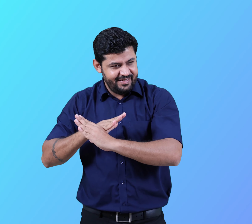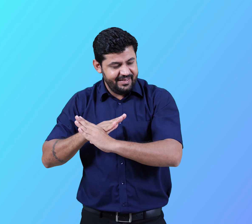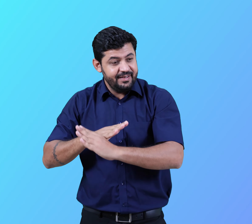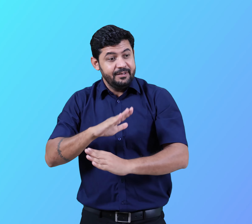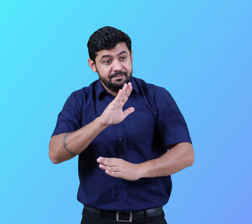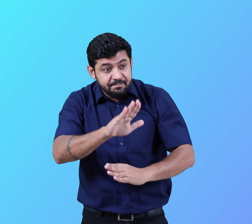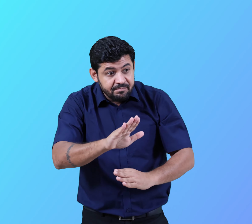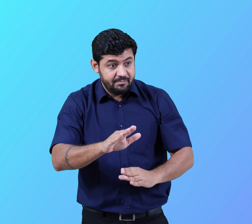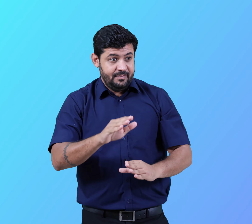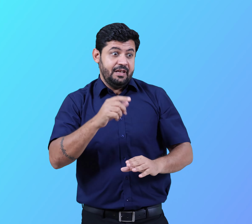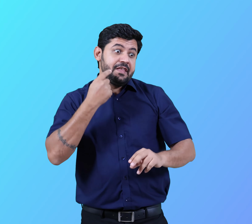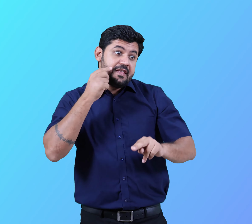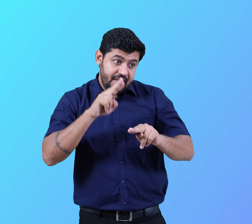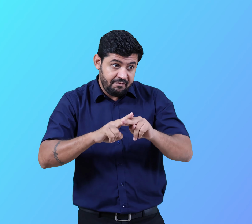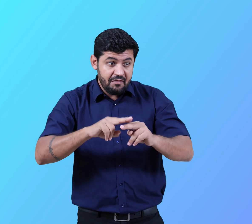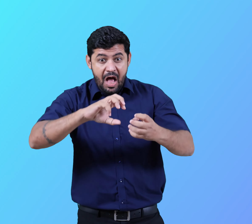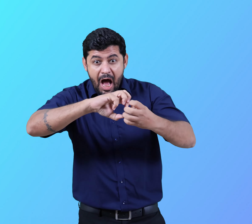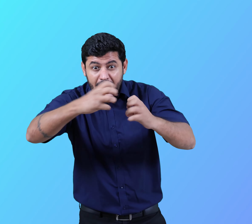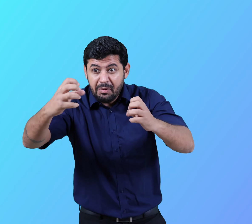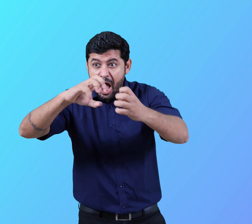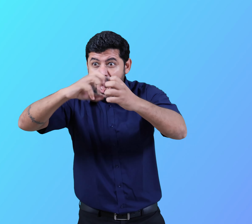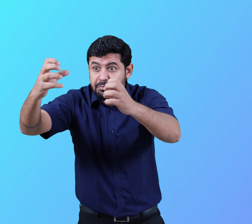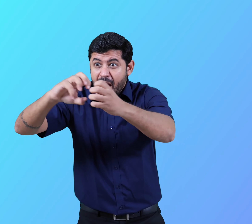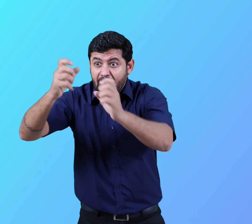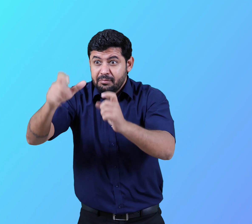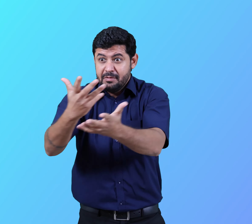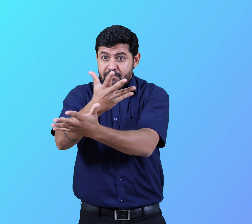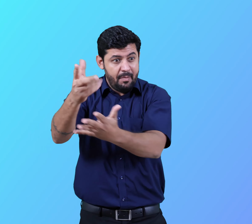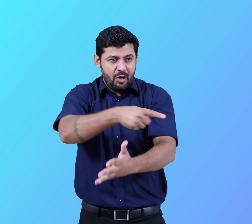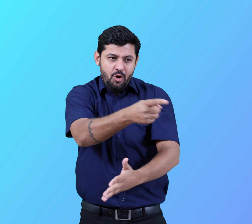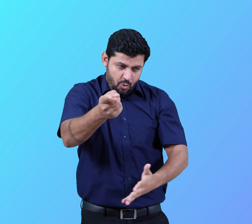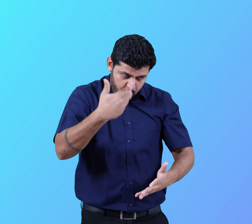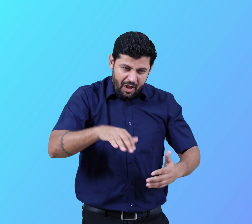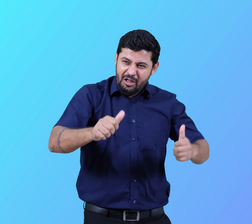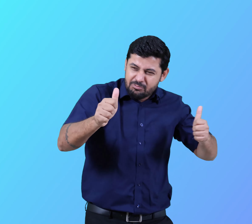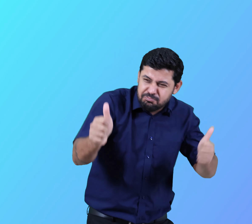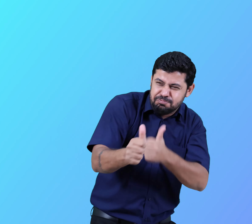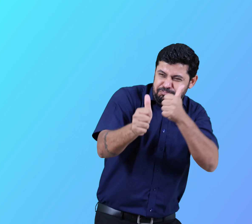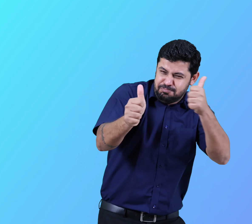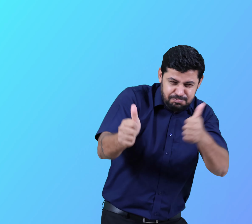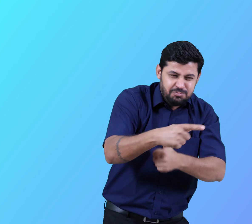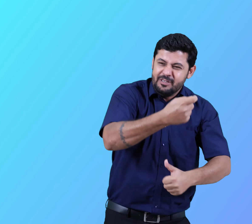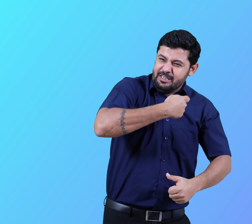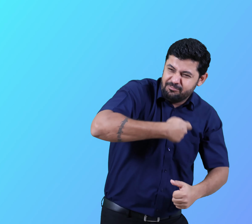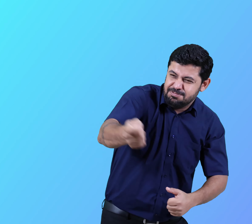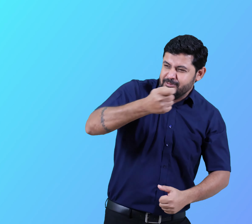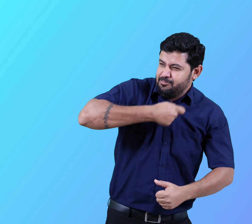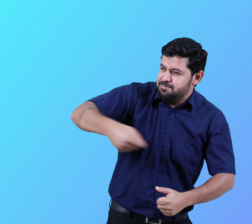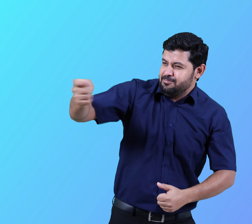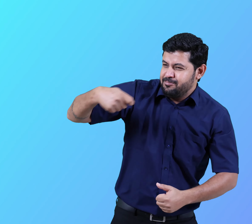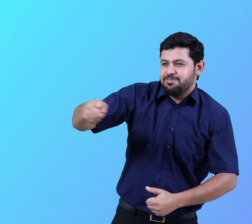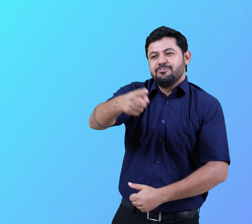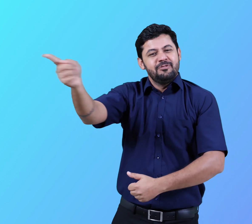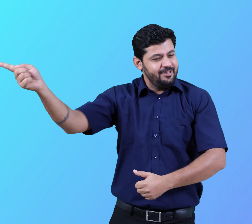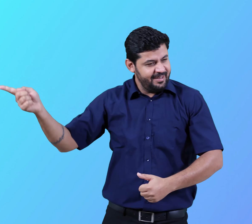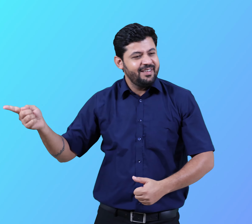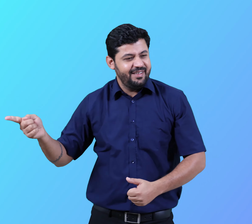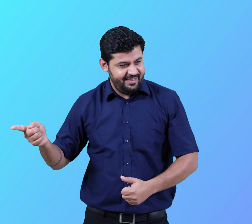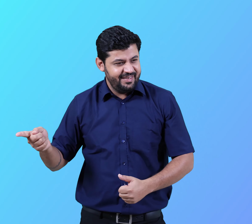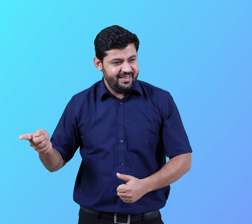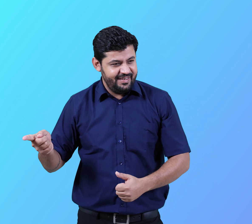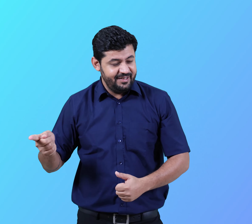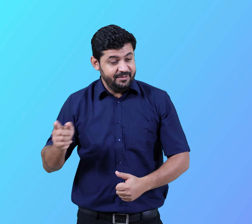“You will chase your enemies and defeat them. You will kill them with your swords.